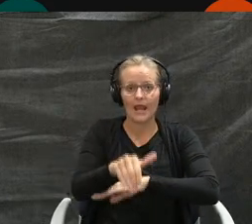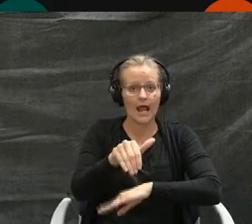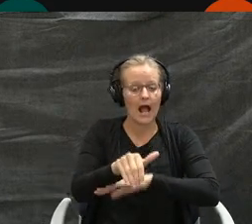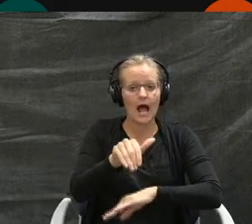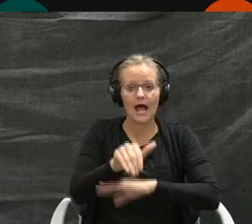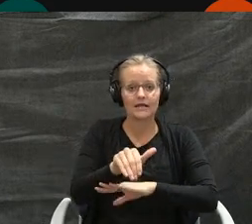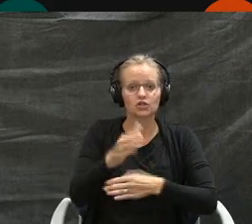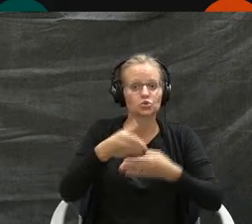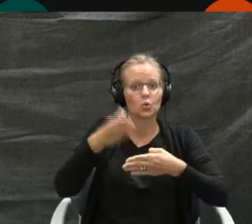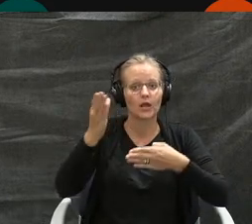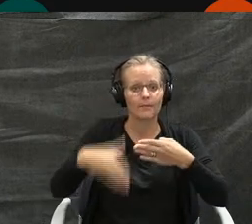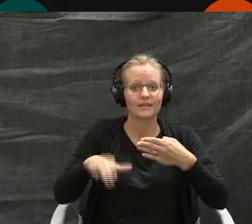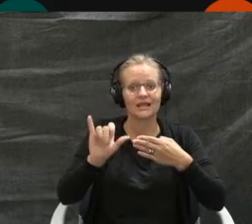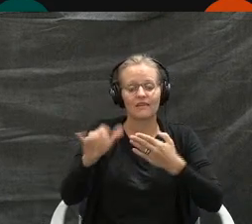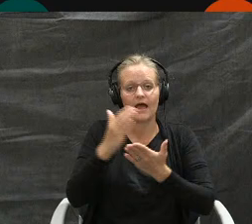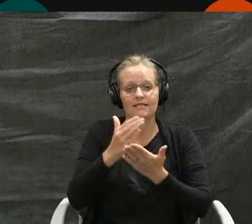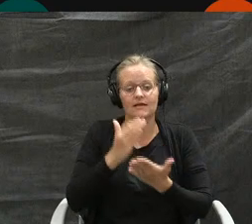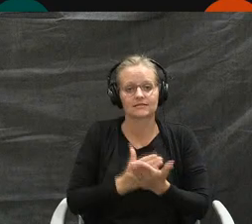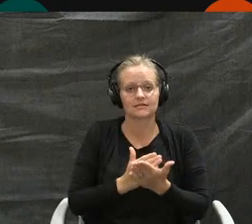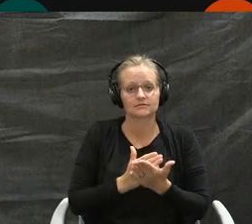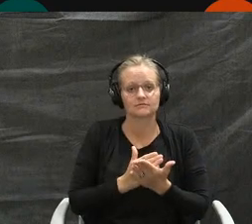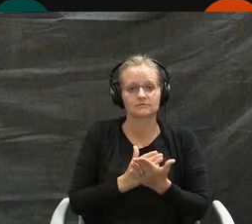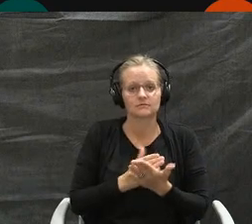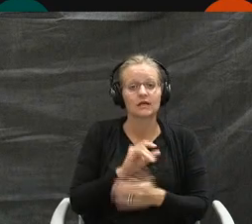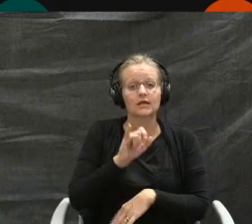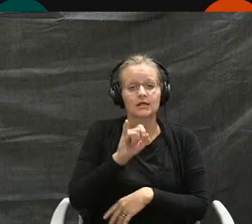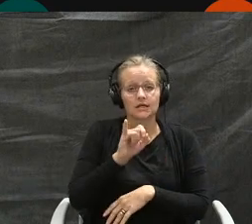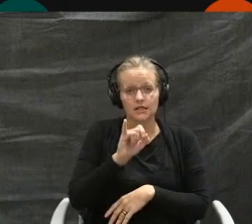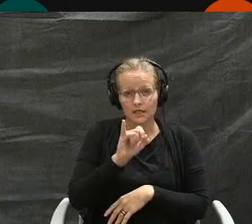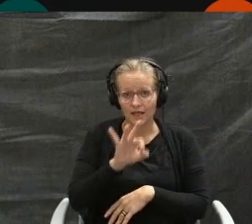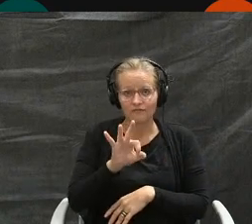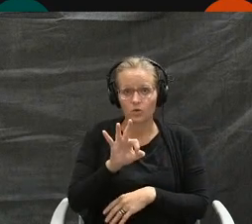complete that. Lesson as long as that lesson was completed before